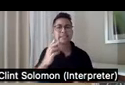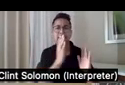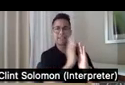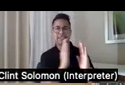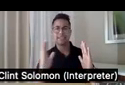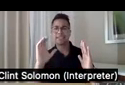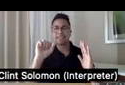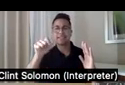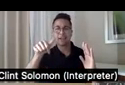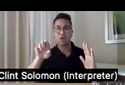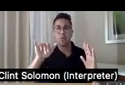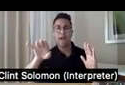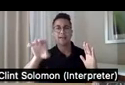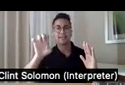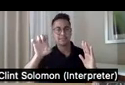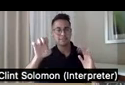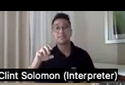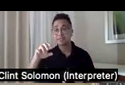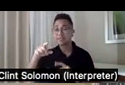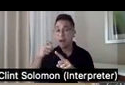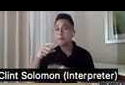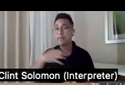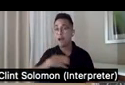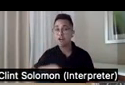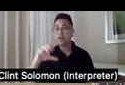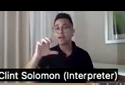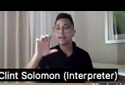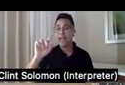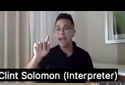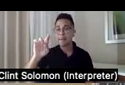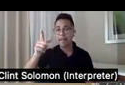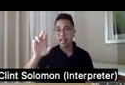so again it's on the hungry caterpillar so that you can distinguish two different approaches